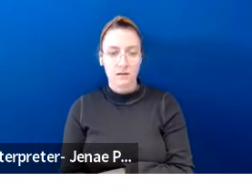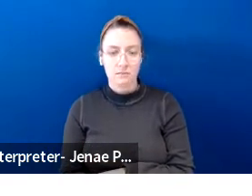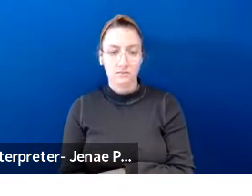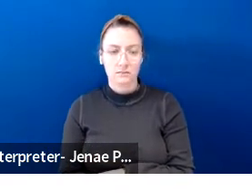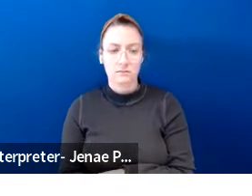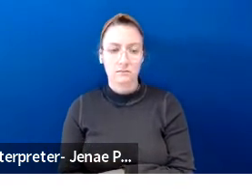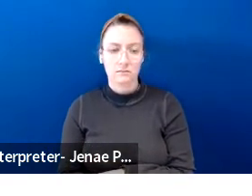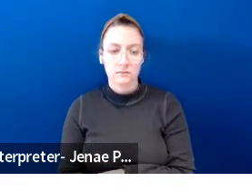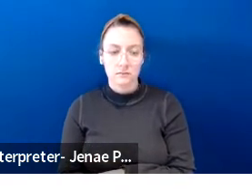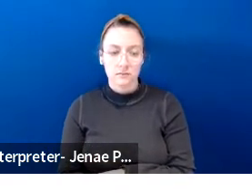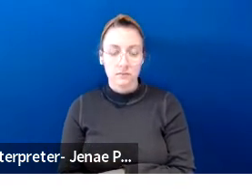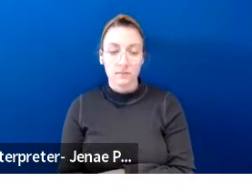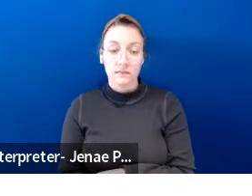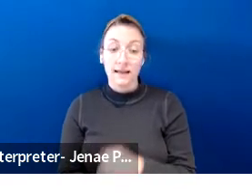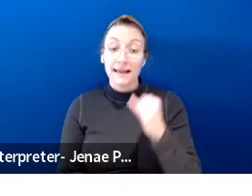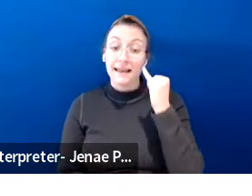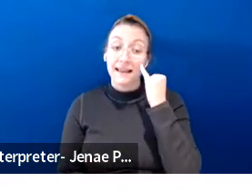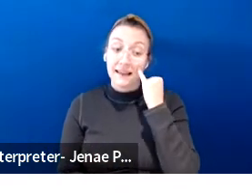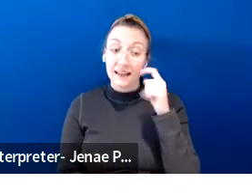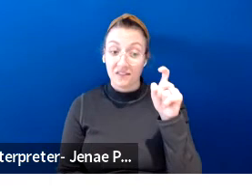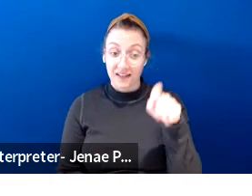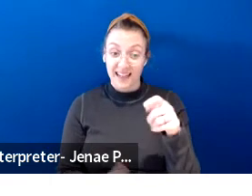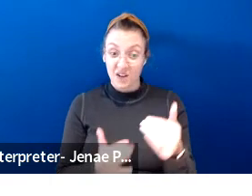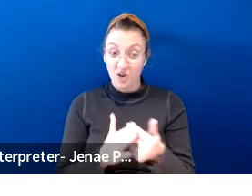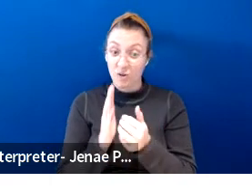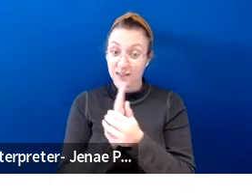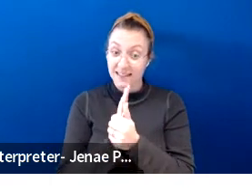if you need a new school skill. So some of us might need to develop new skills